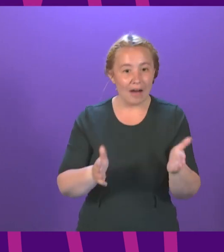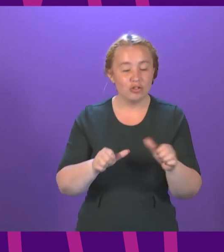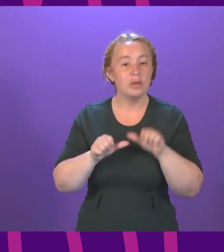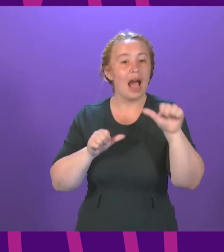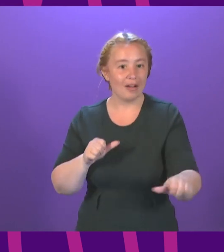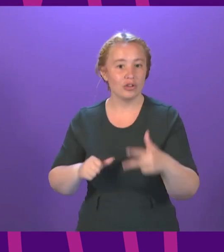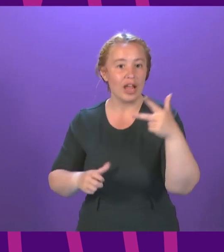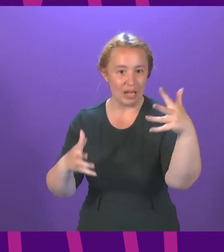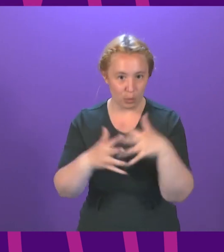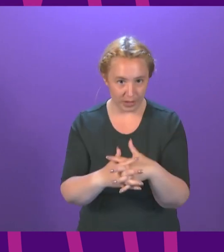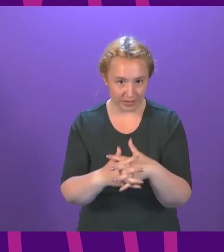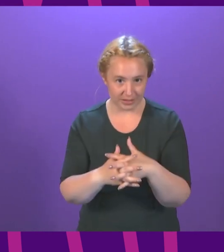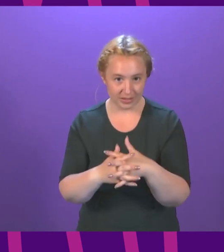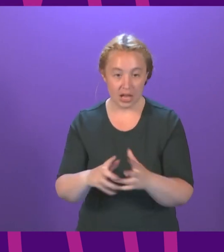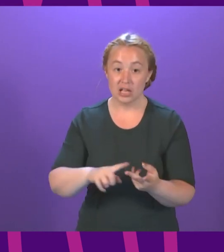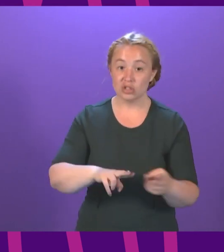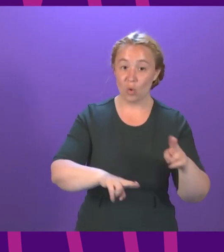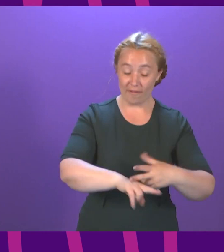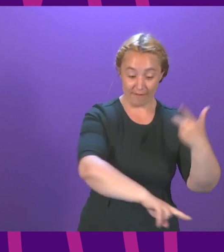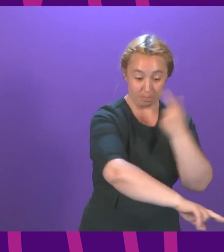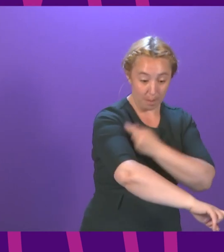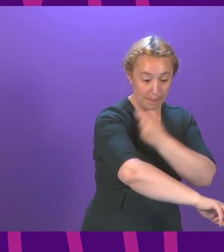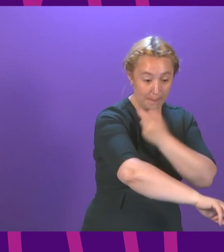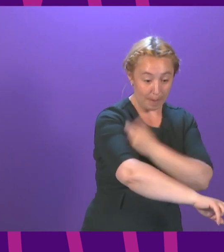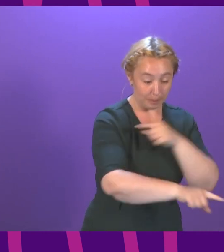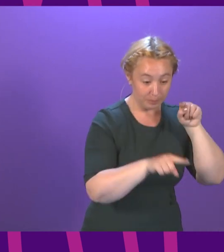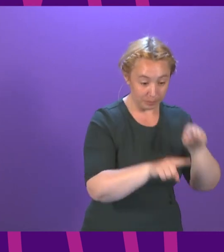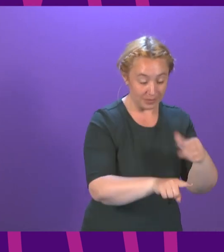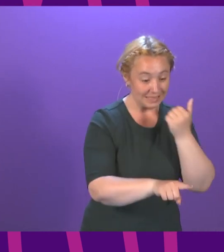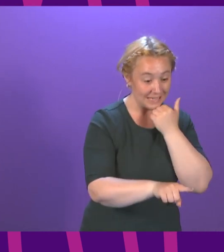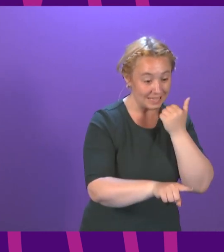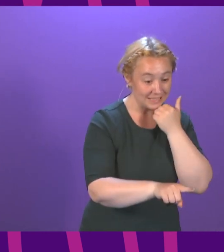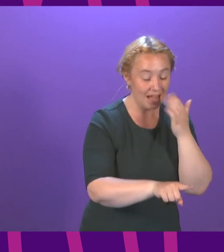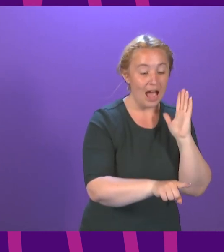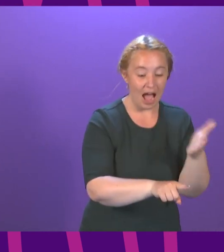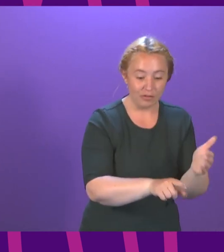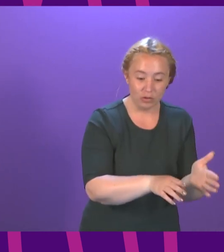so if we did a certain number of vaccinations on this day eight weeks ago, that limits the